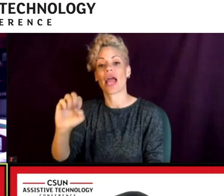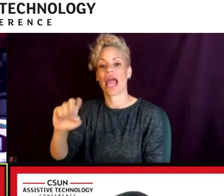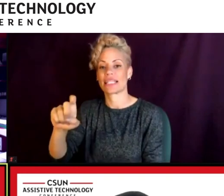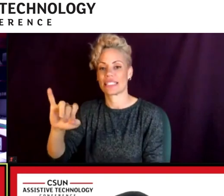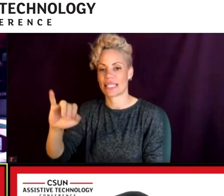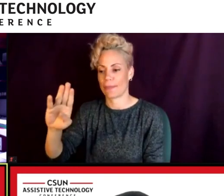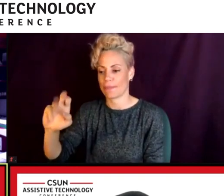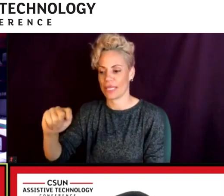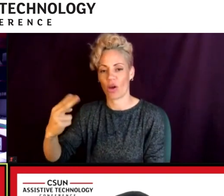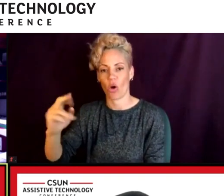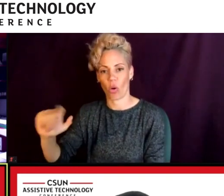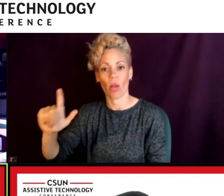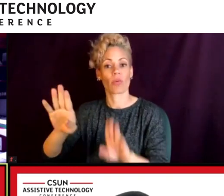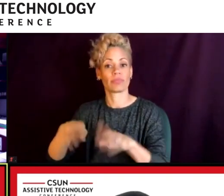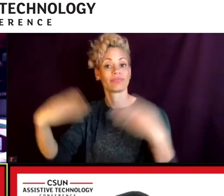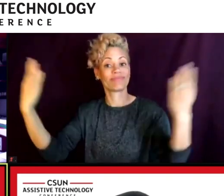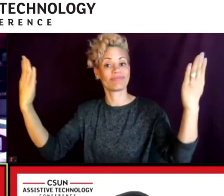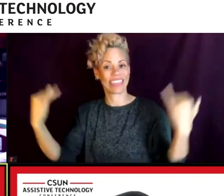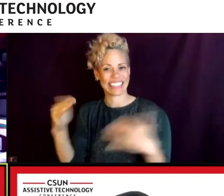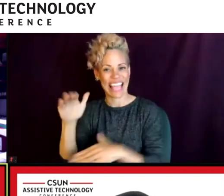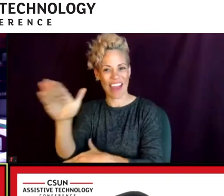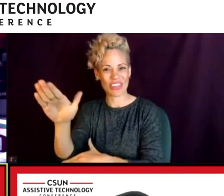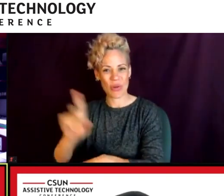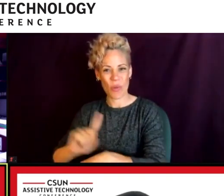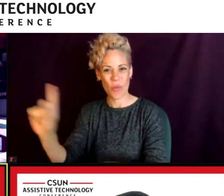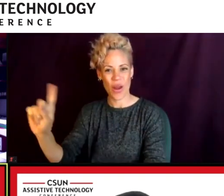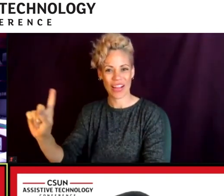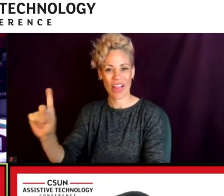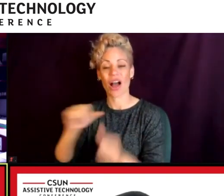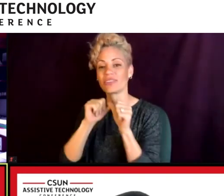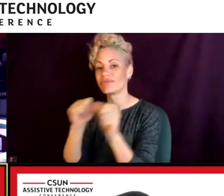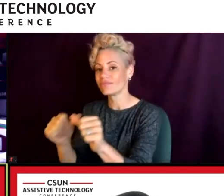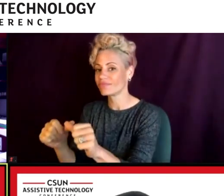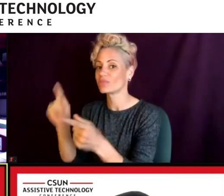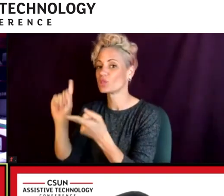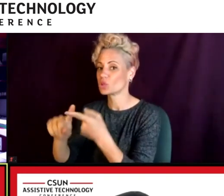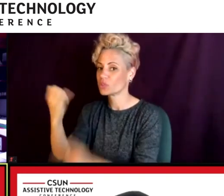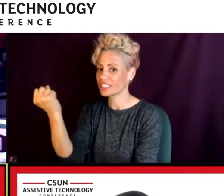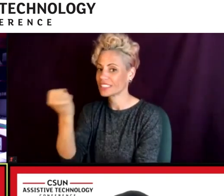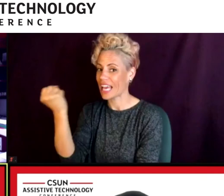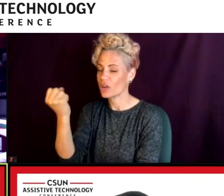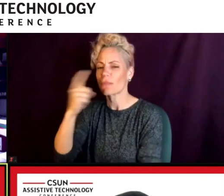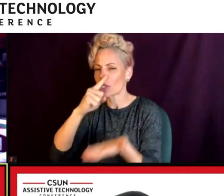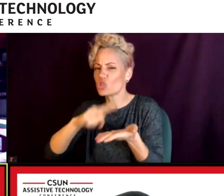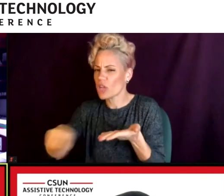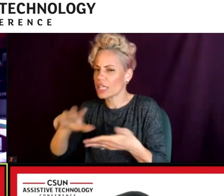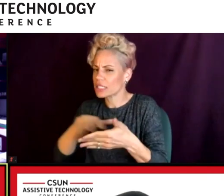at 1:00 o'clock and runs through Saturday, but check the schedule for the daily hours.